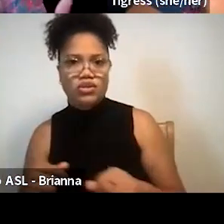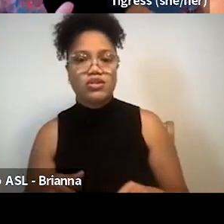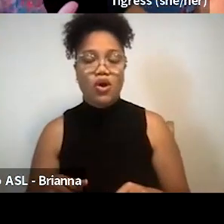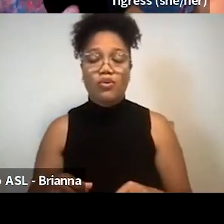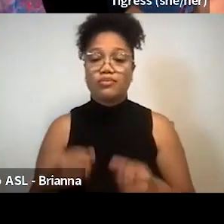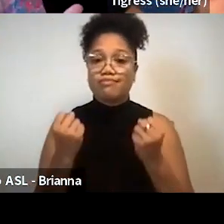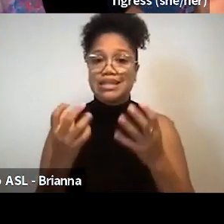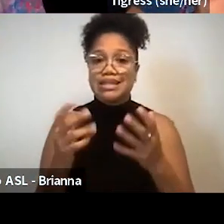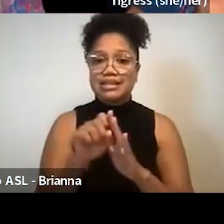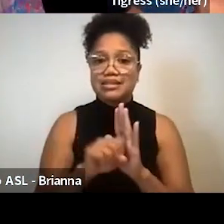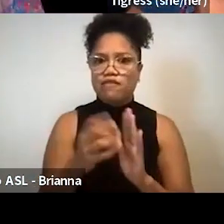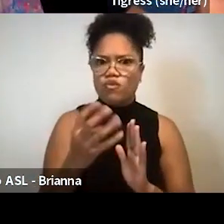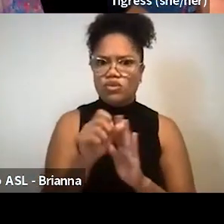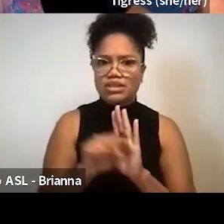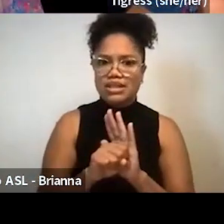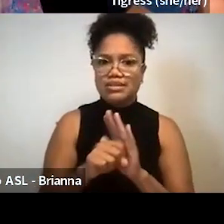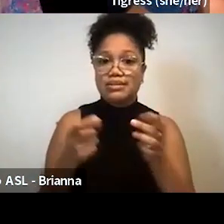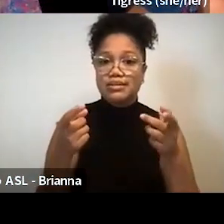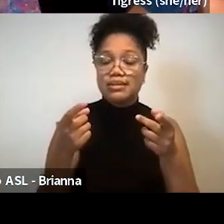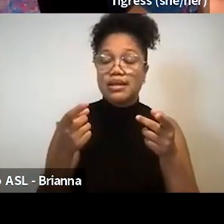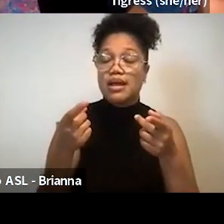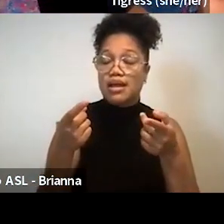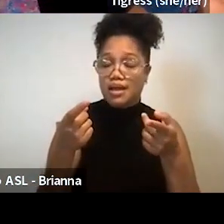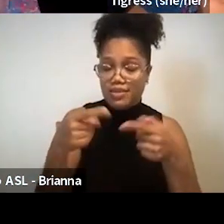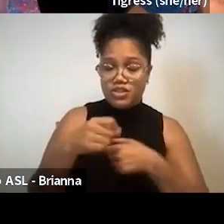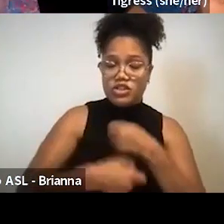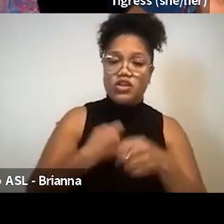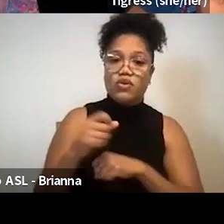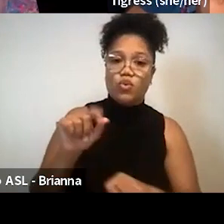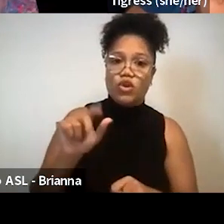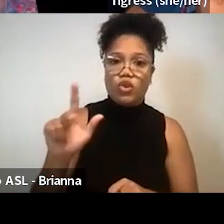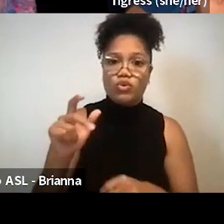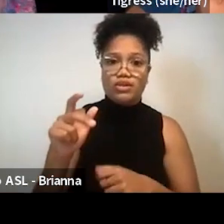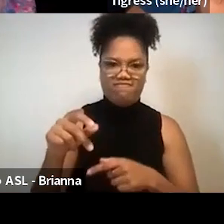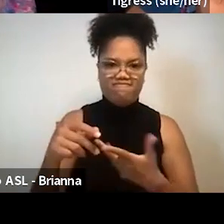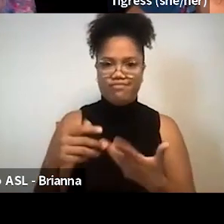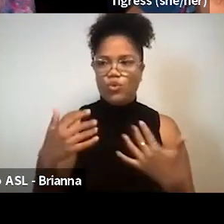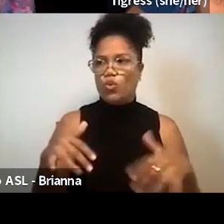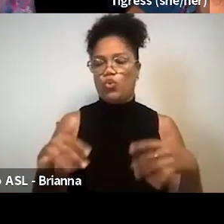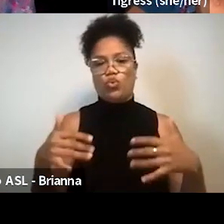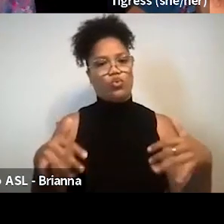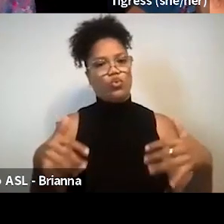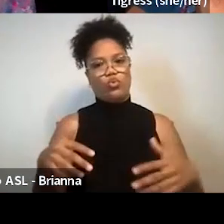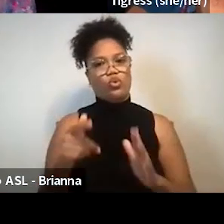we know that especially 2023 has been a pretty pivotal year, especially with the passing of the legislation in New York City.